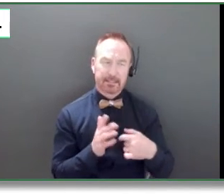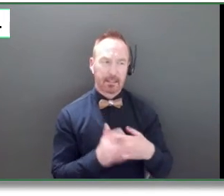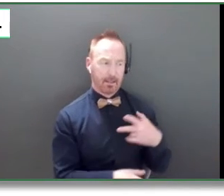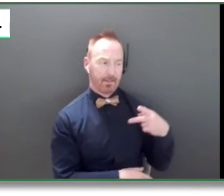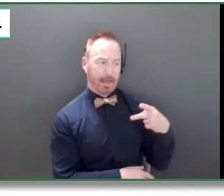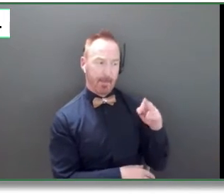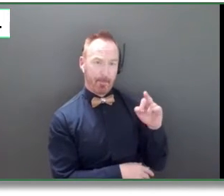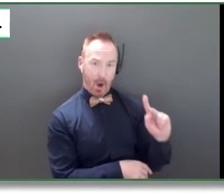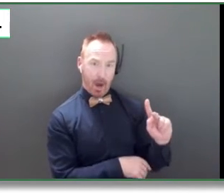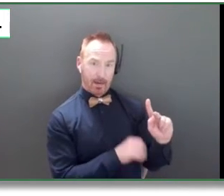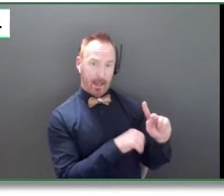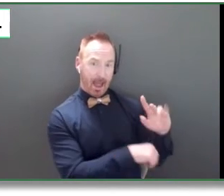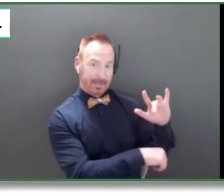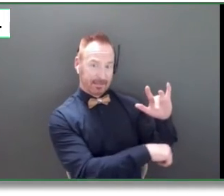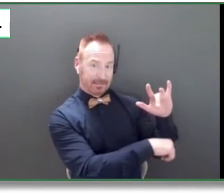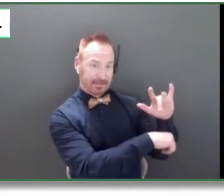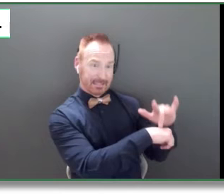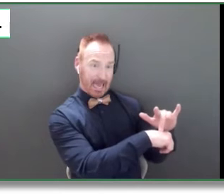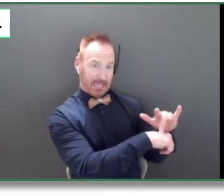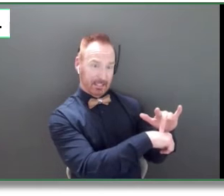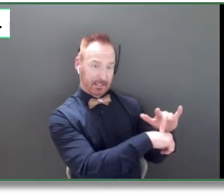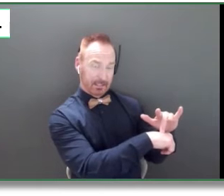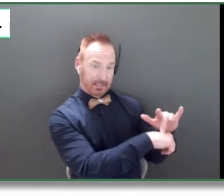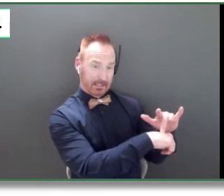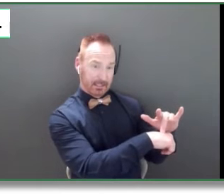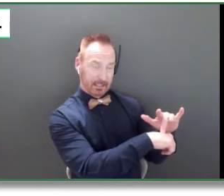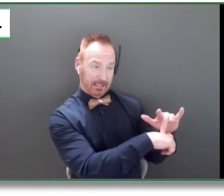and uh Moab seemed to